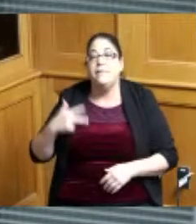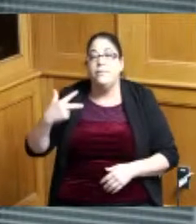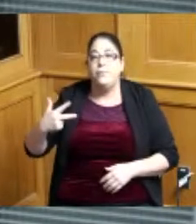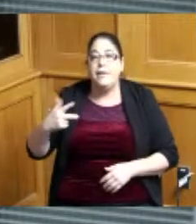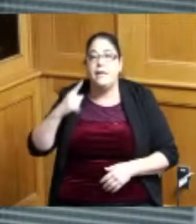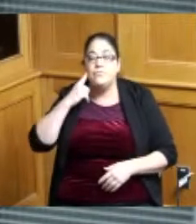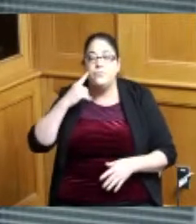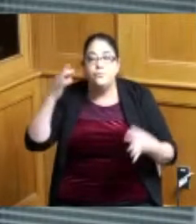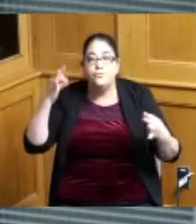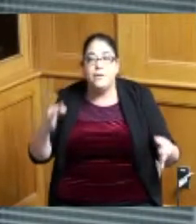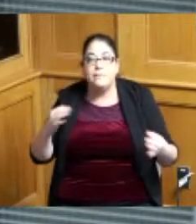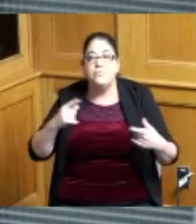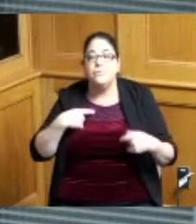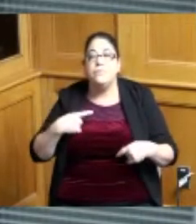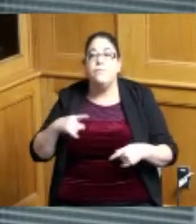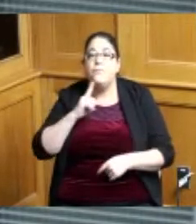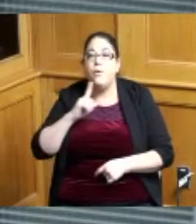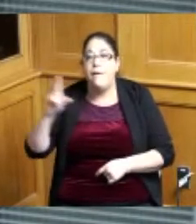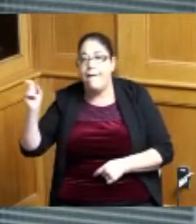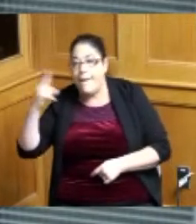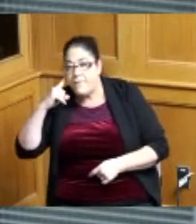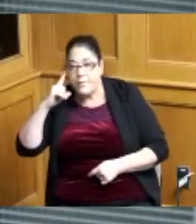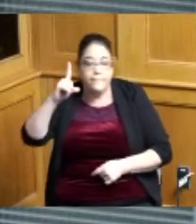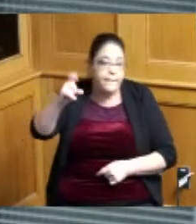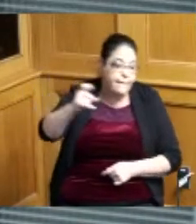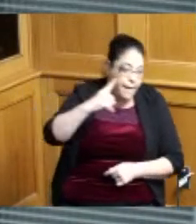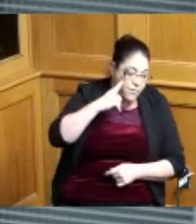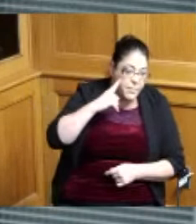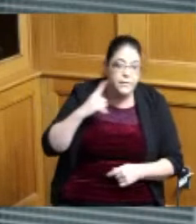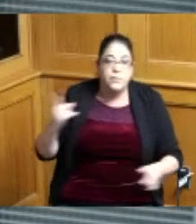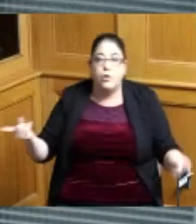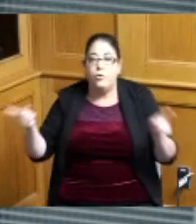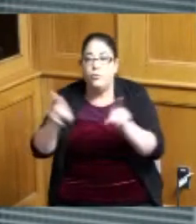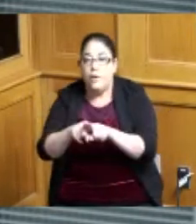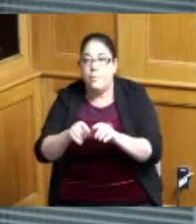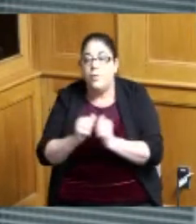authorizing a intergovernmental agreement between the county Engineer and Springfield